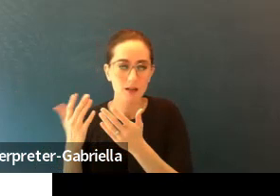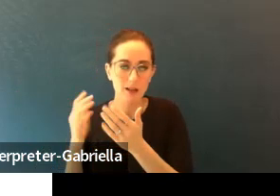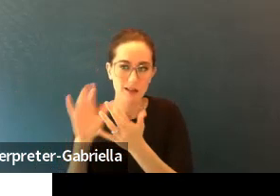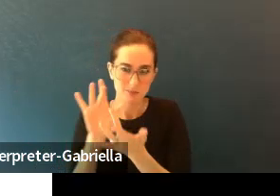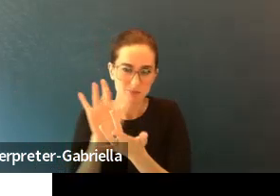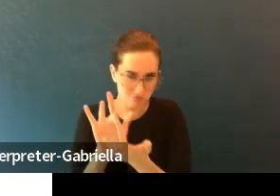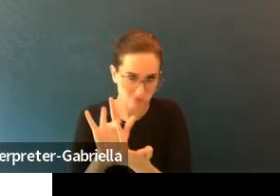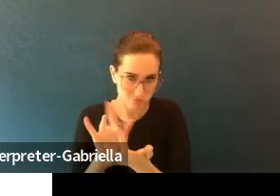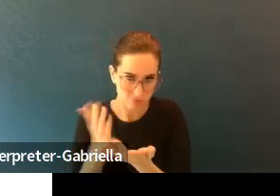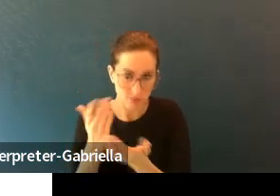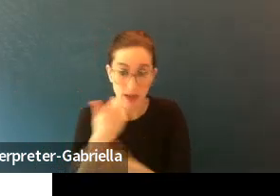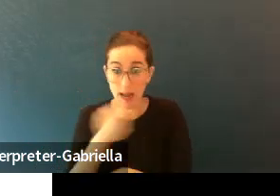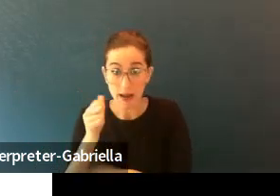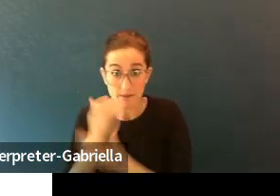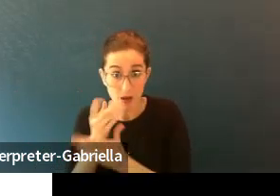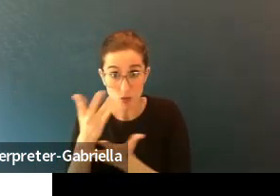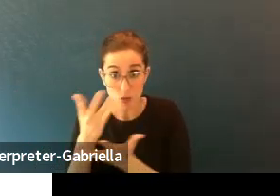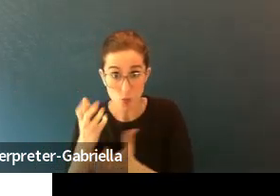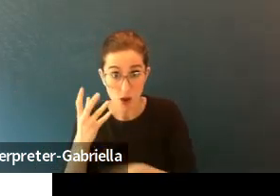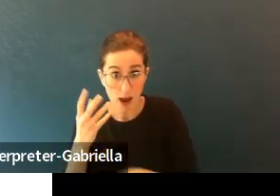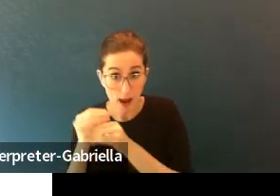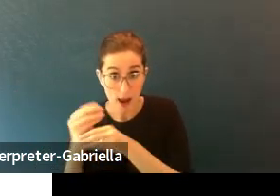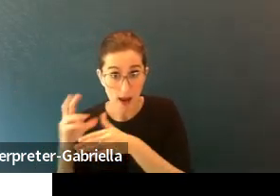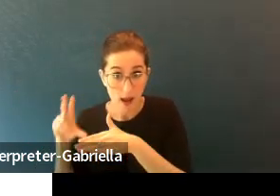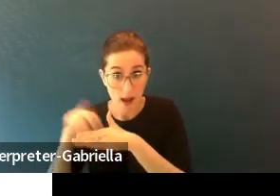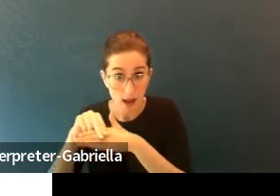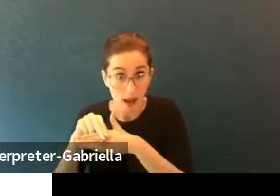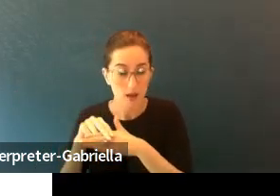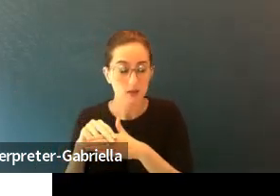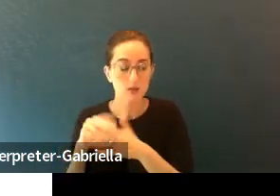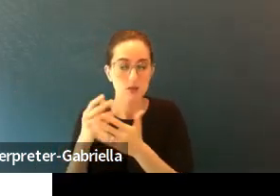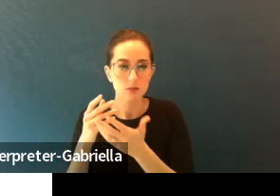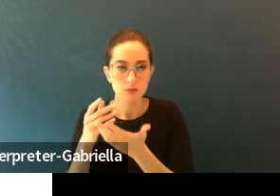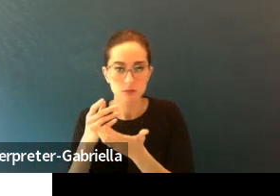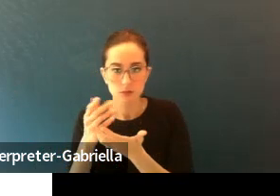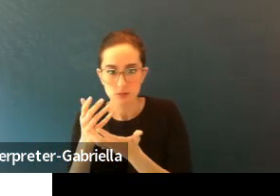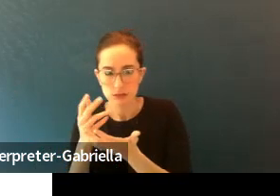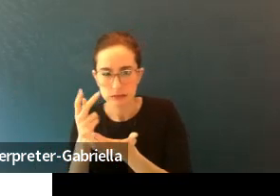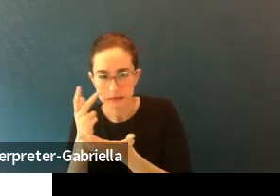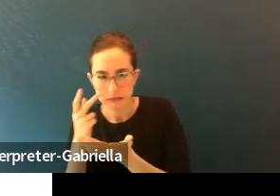so that we can see what you're looking at or what you're expecting. And then what I would say is the most important part